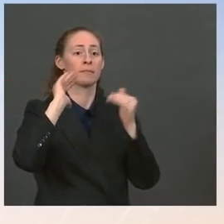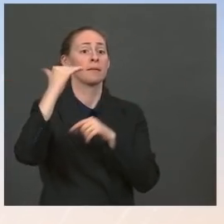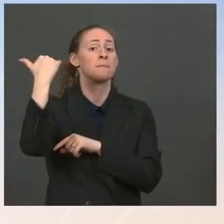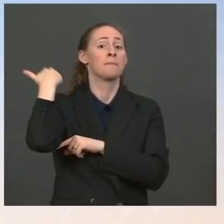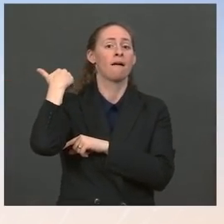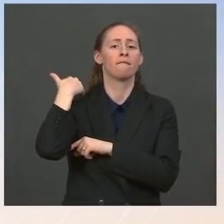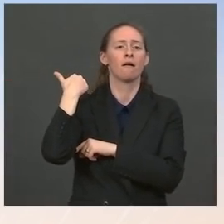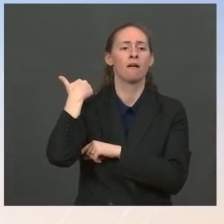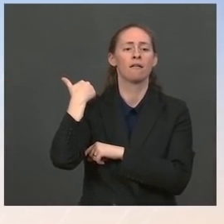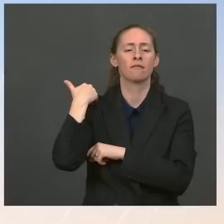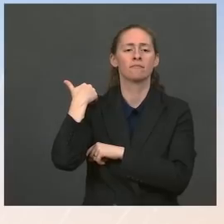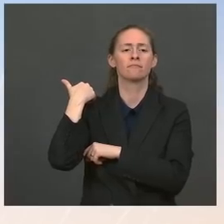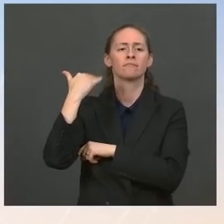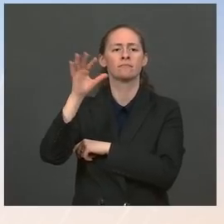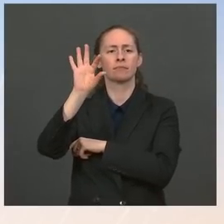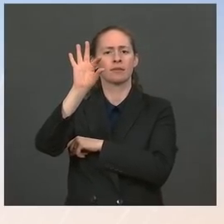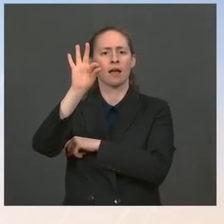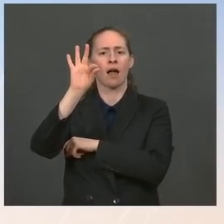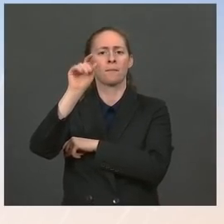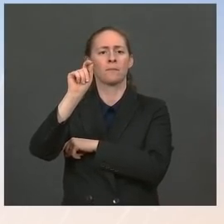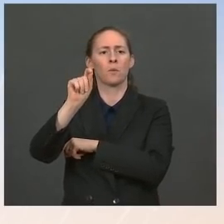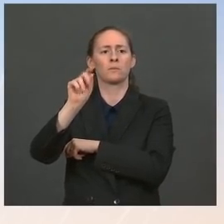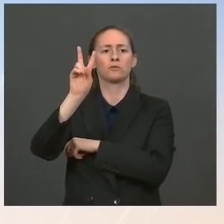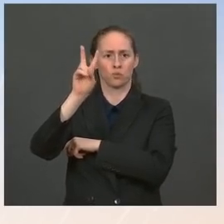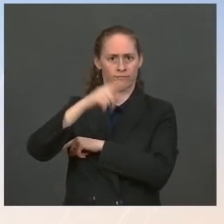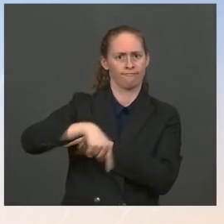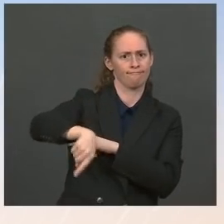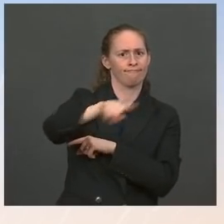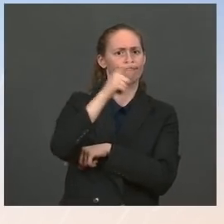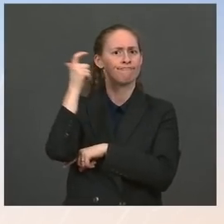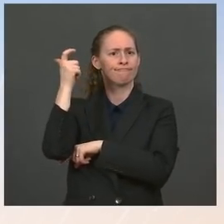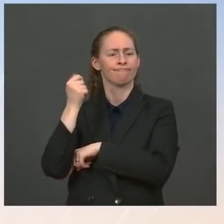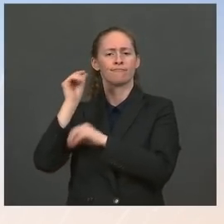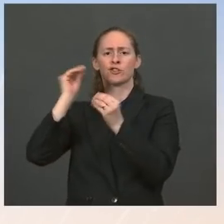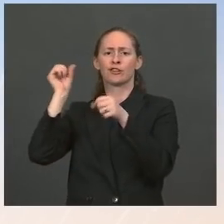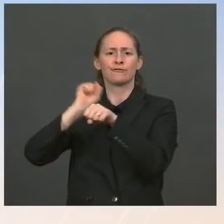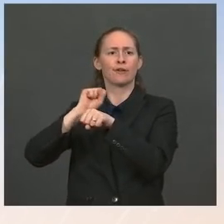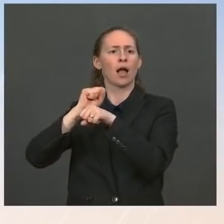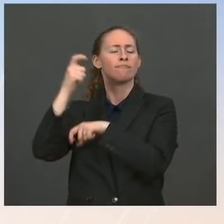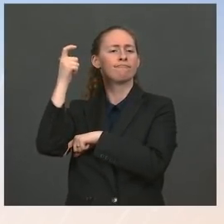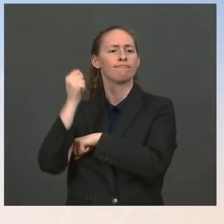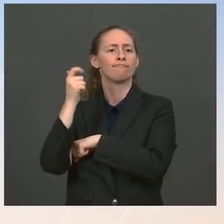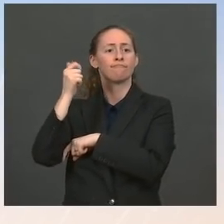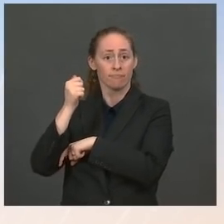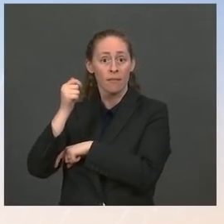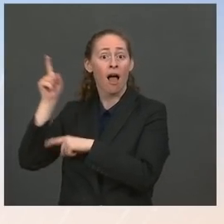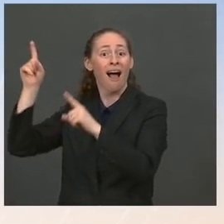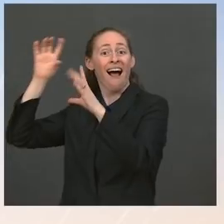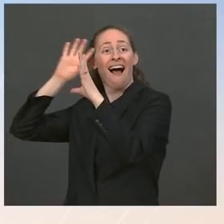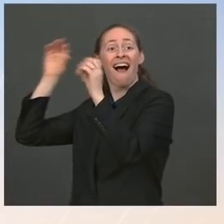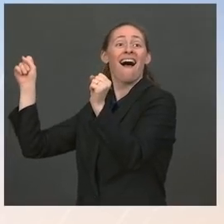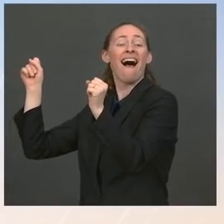9.2 percent unemployment when the President took office to 7.9 percent. Like, we know that's still really too high